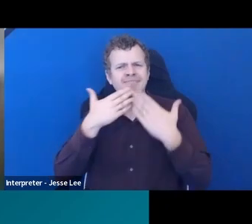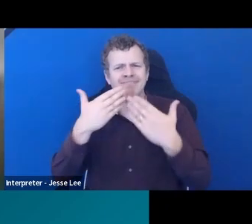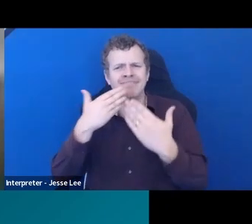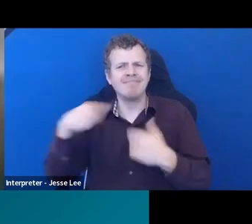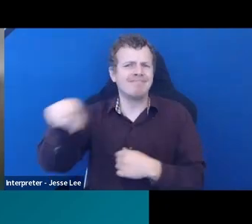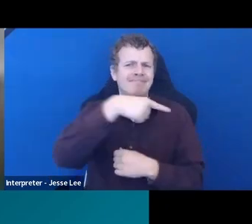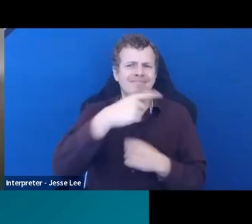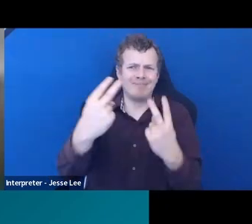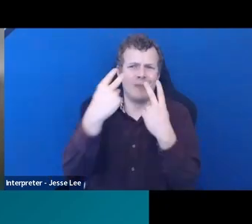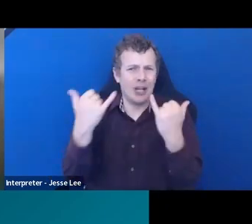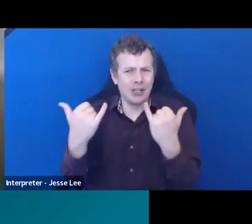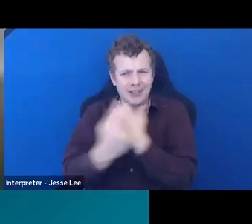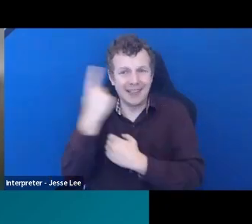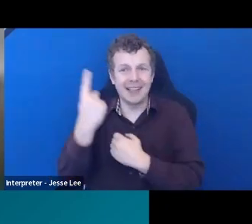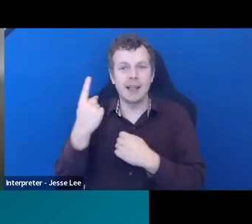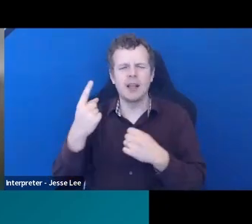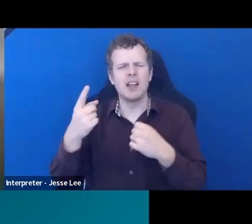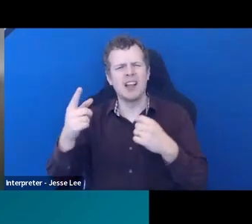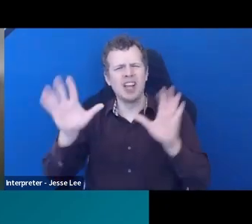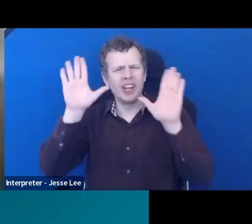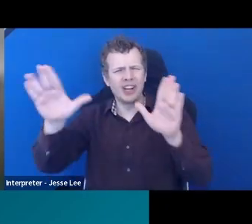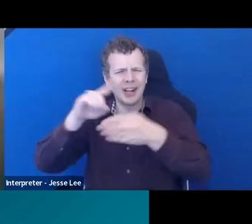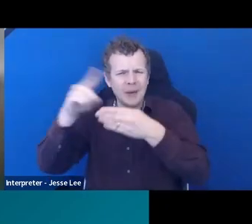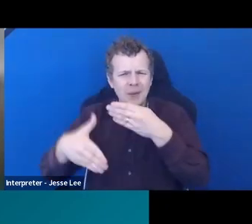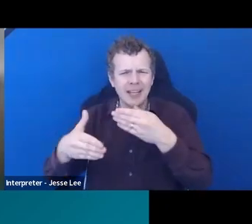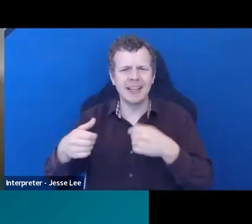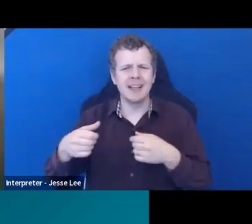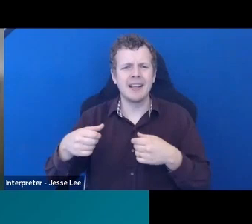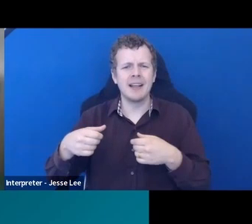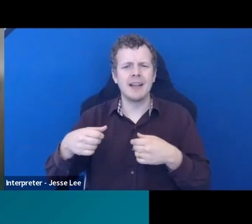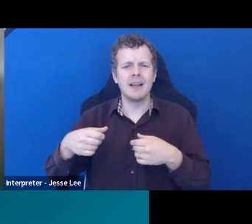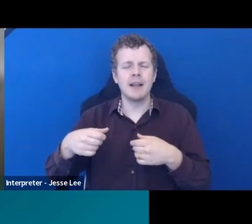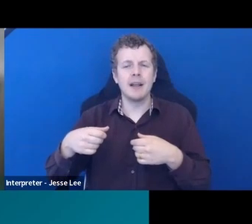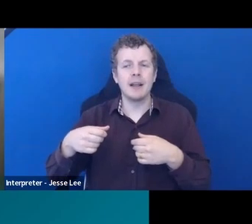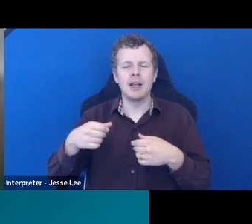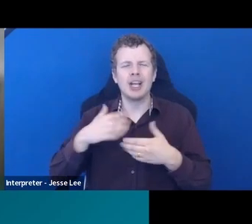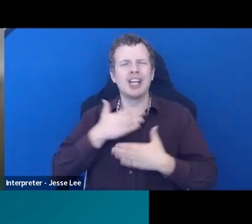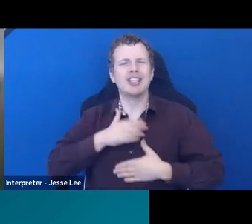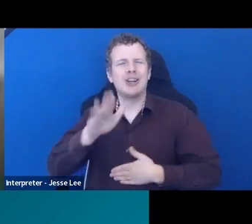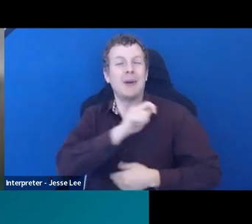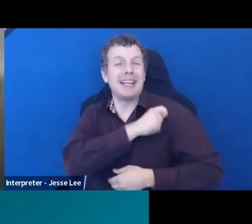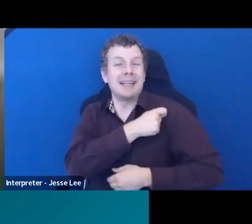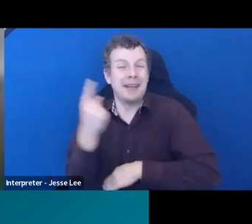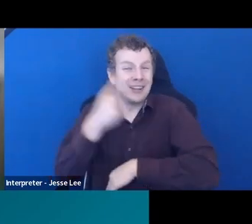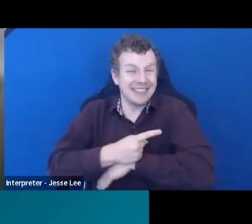So everyone have a great weekend and St. Patrick's Day celebration if you celebrate. We'll see you all later.